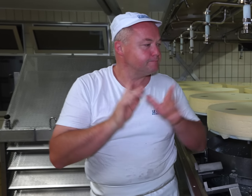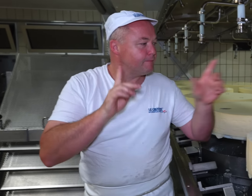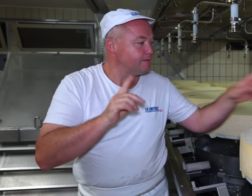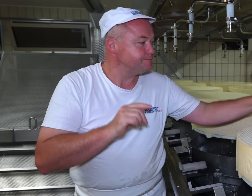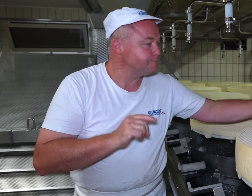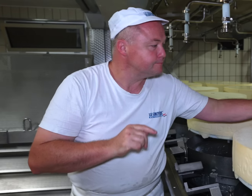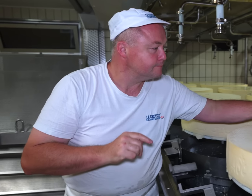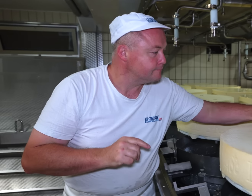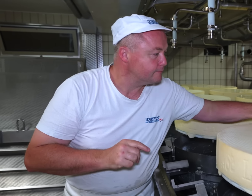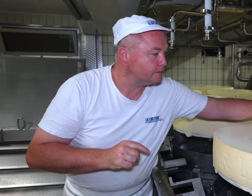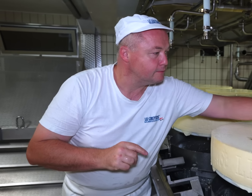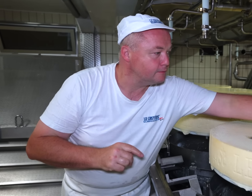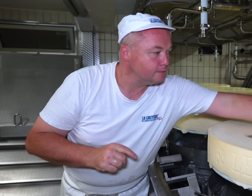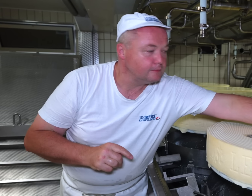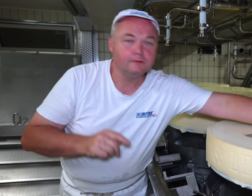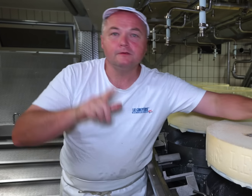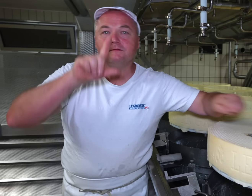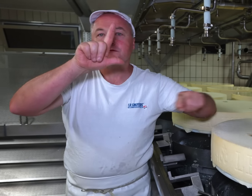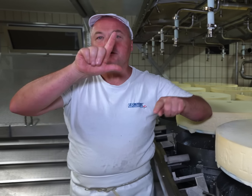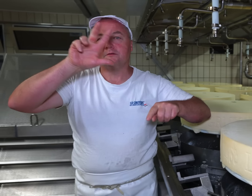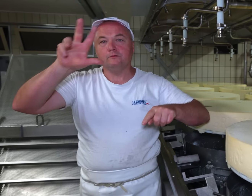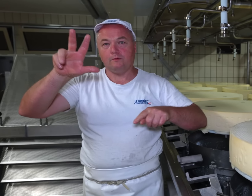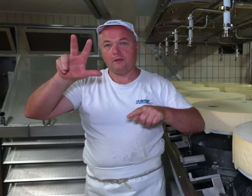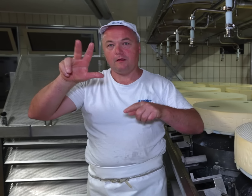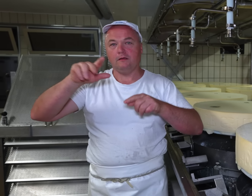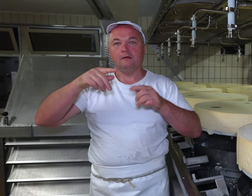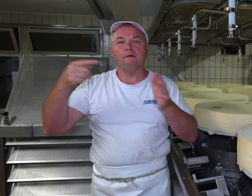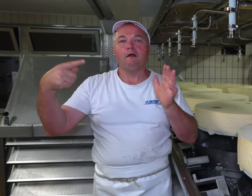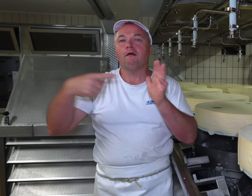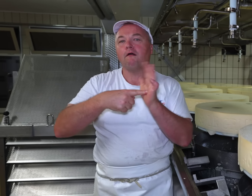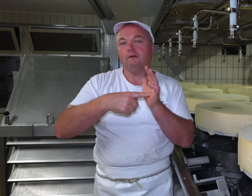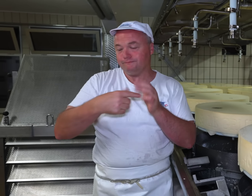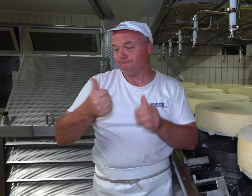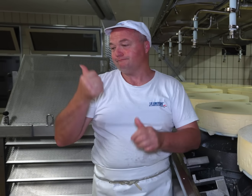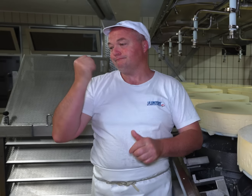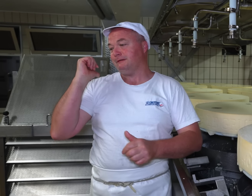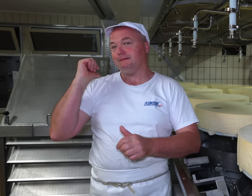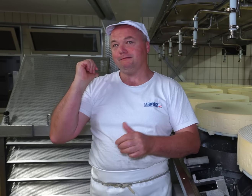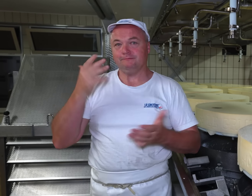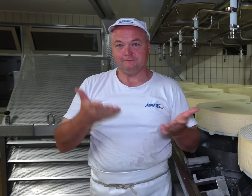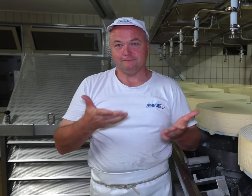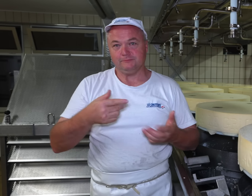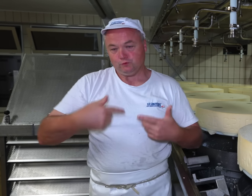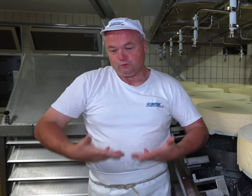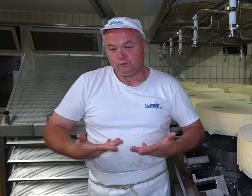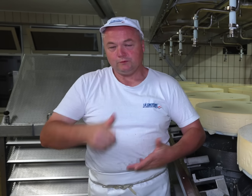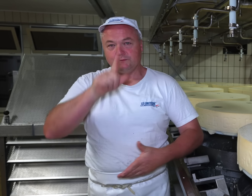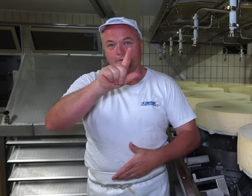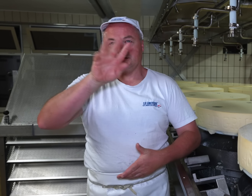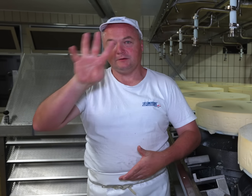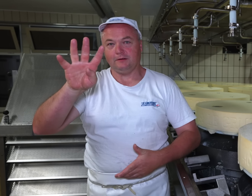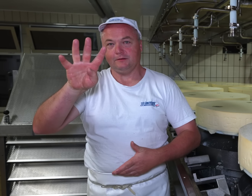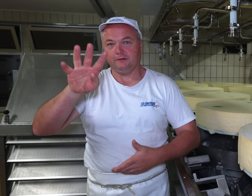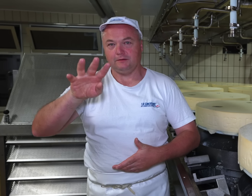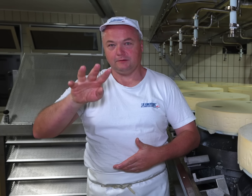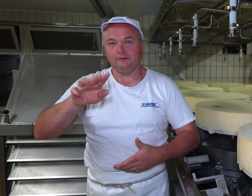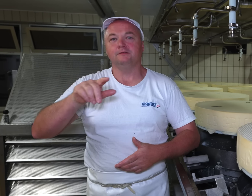Also, the date says 23 for yesterday, since today is the 24th.